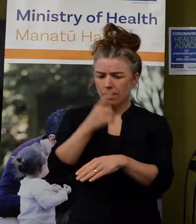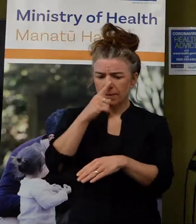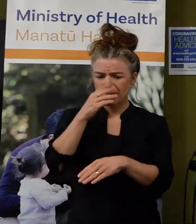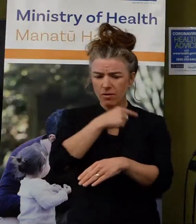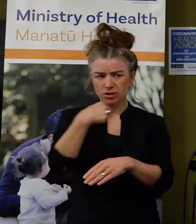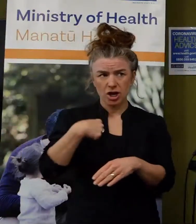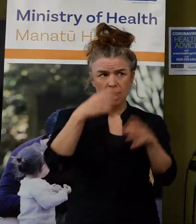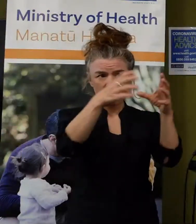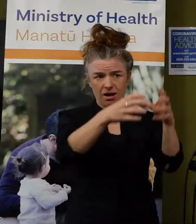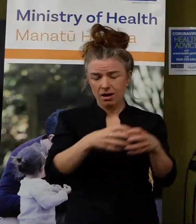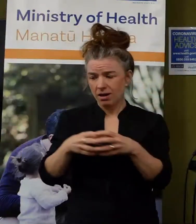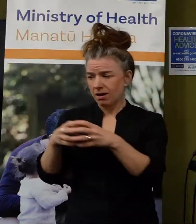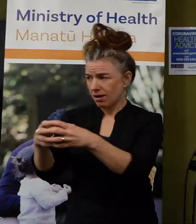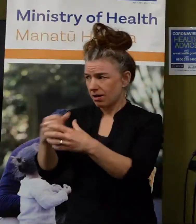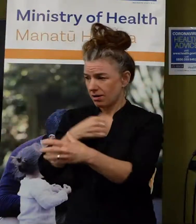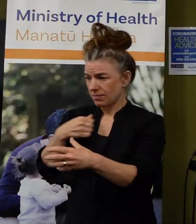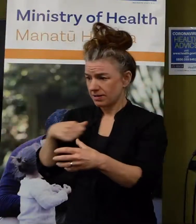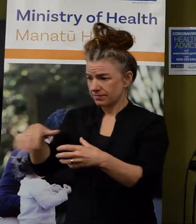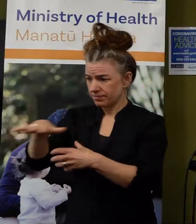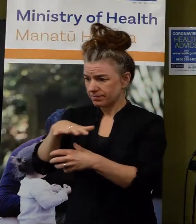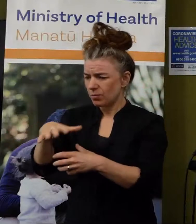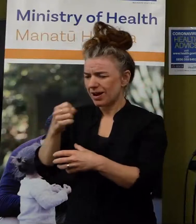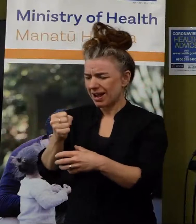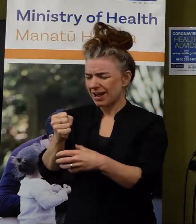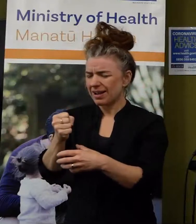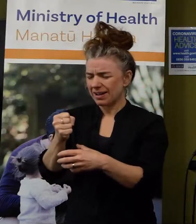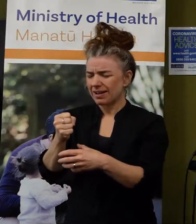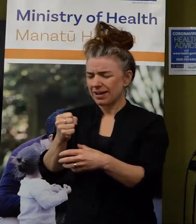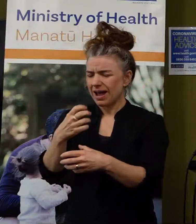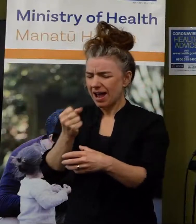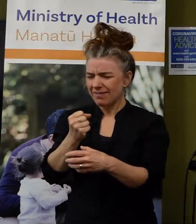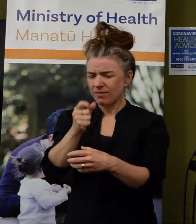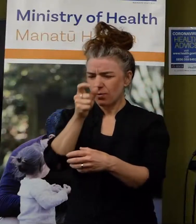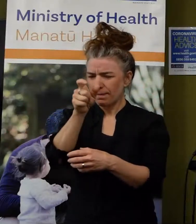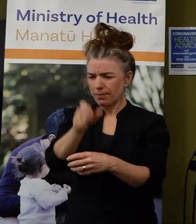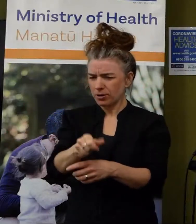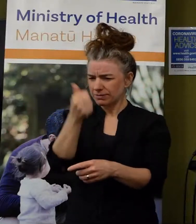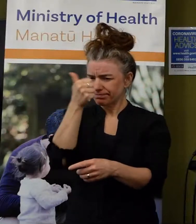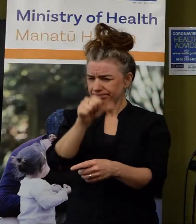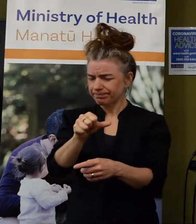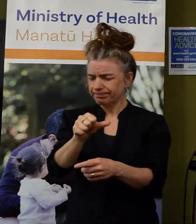We had an infectious disease specialist advise on what those precautions should be.